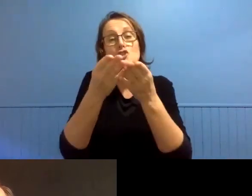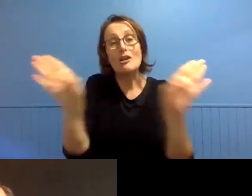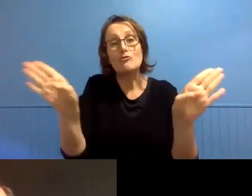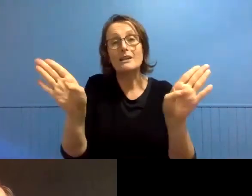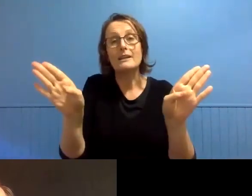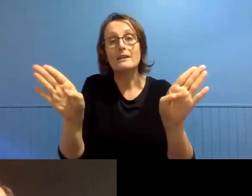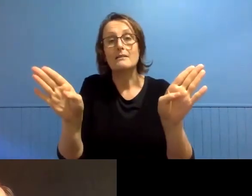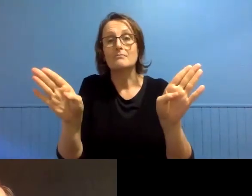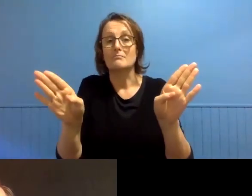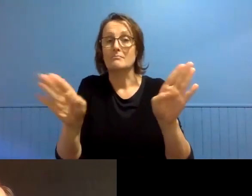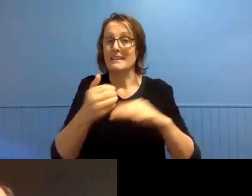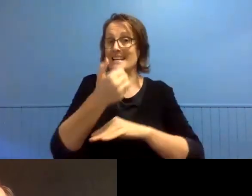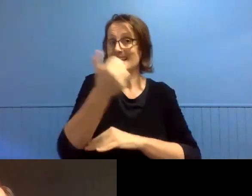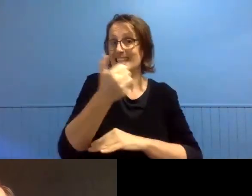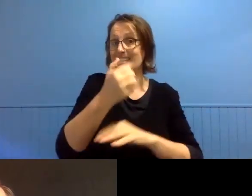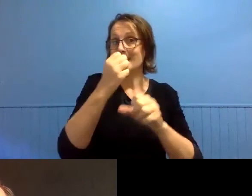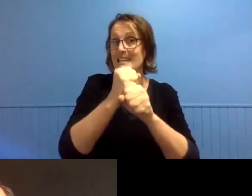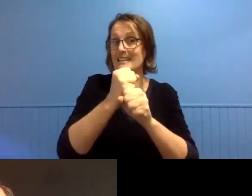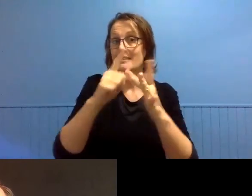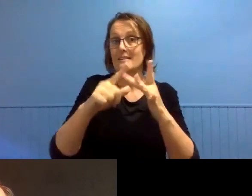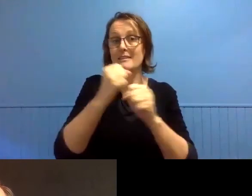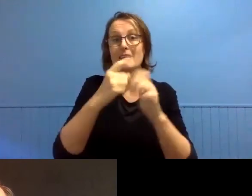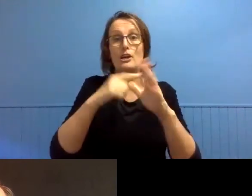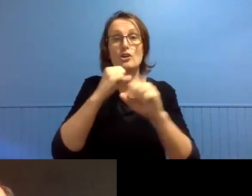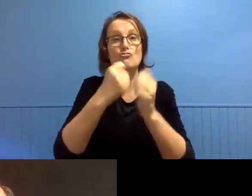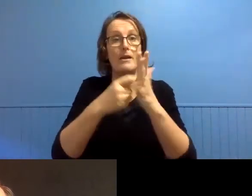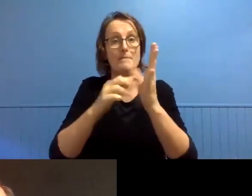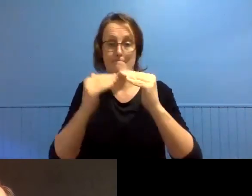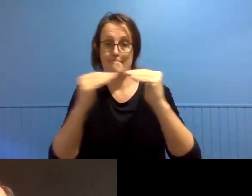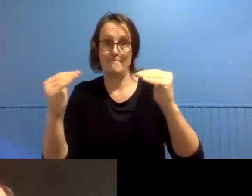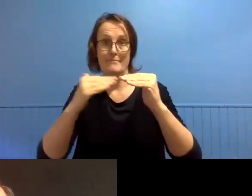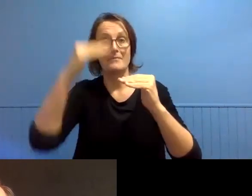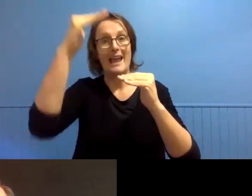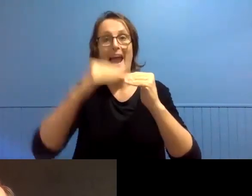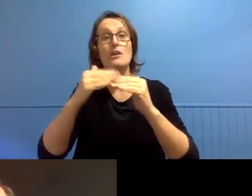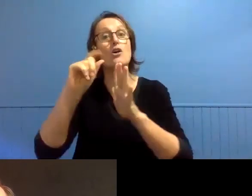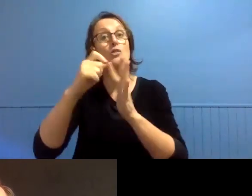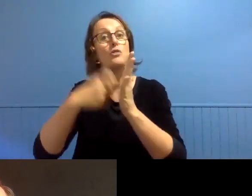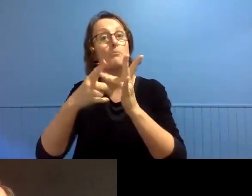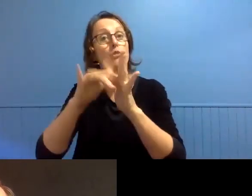under 16 gig of ram and a fast a processor and an SDD hard drive